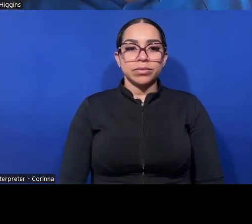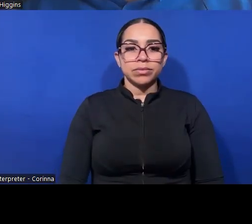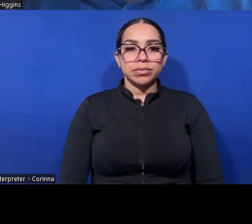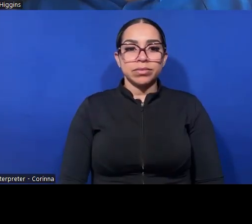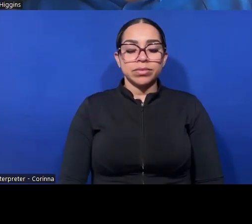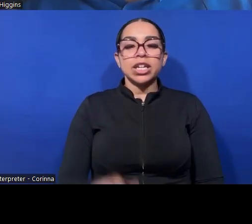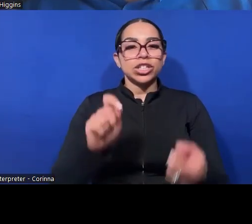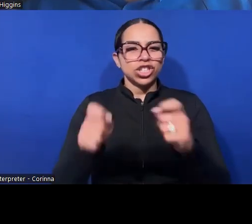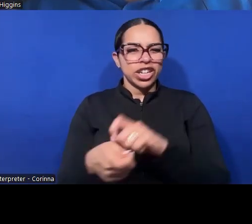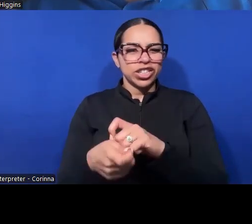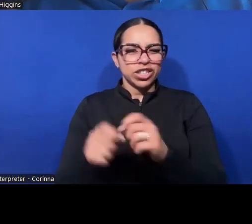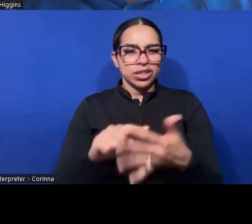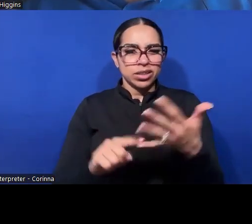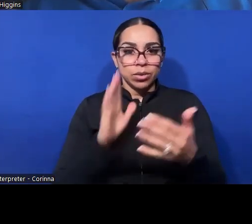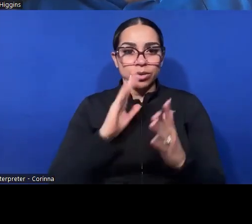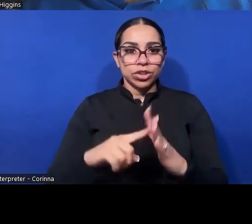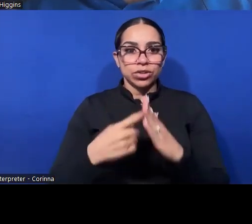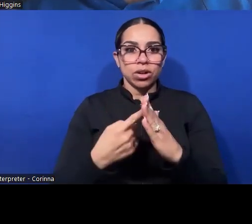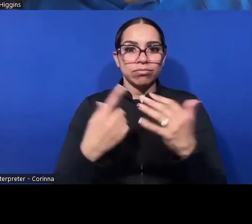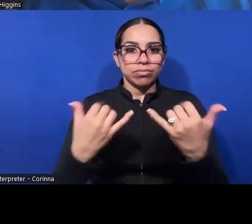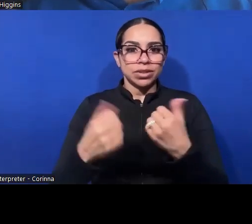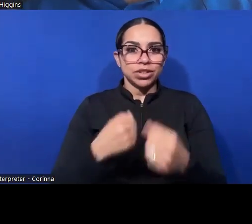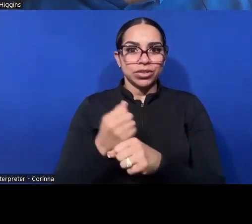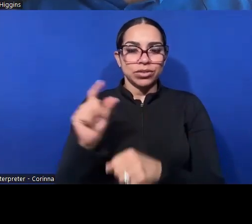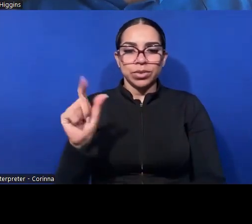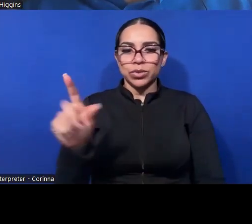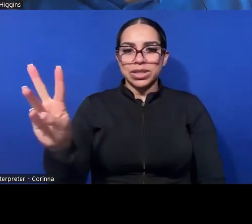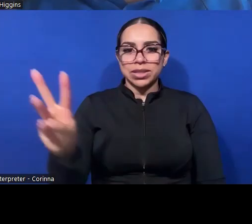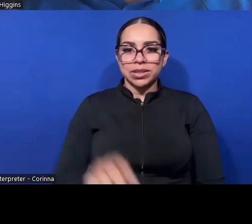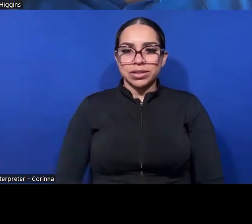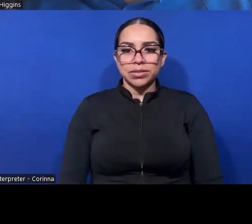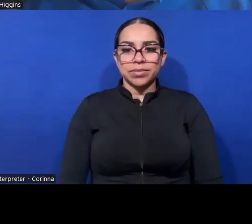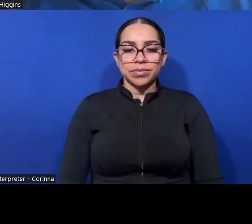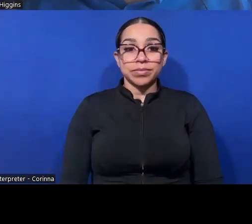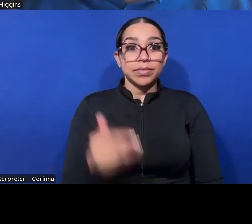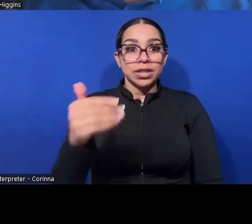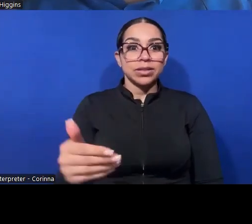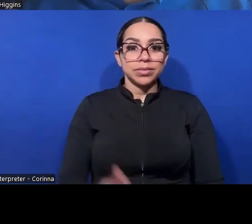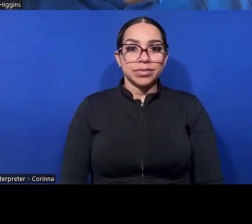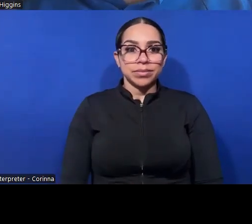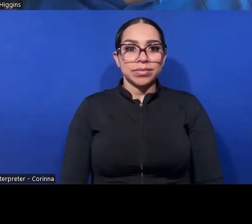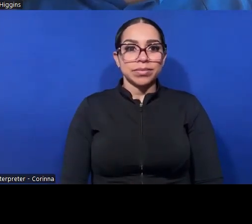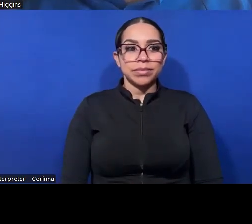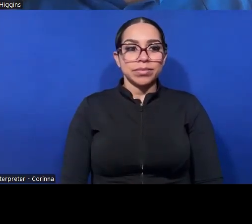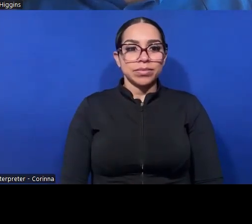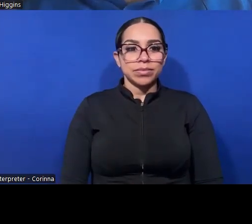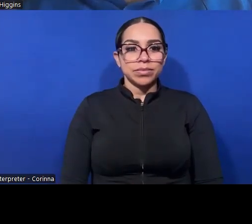And changes starting in 2026. Next slide please.